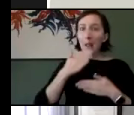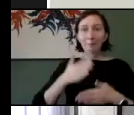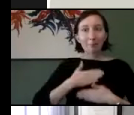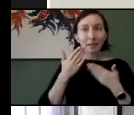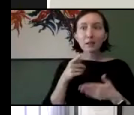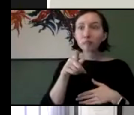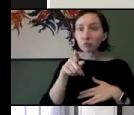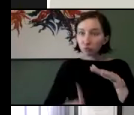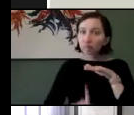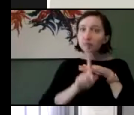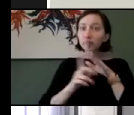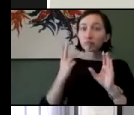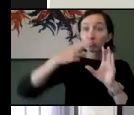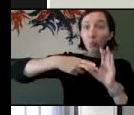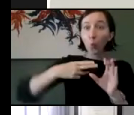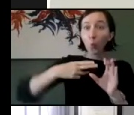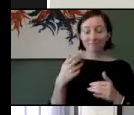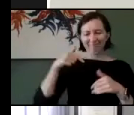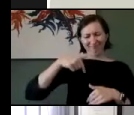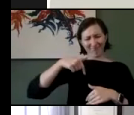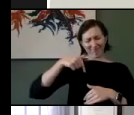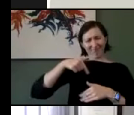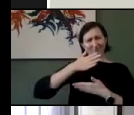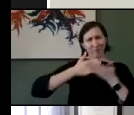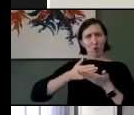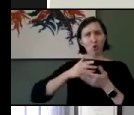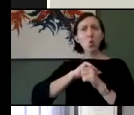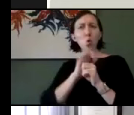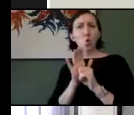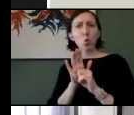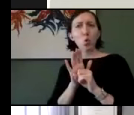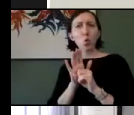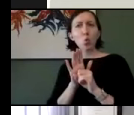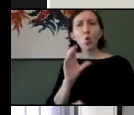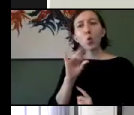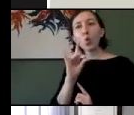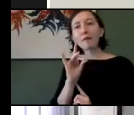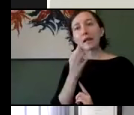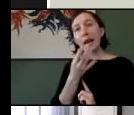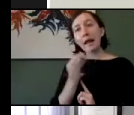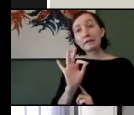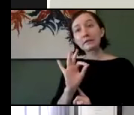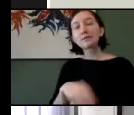in this part of the COVID-19 webinar series taking a closer look at face masks